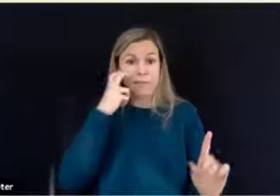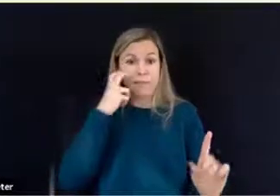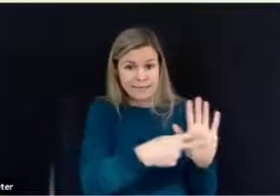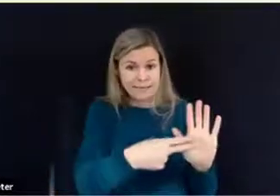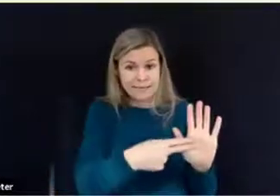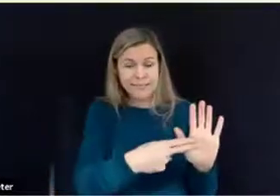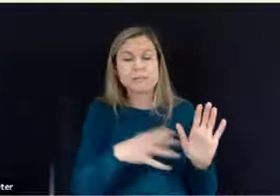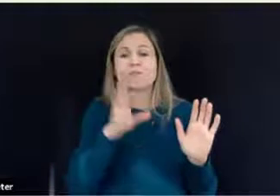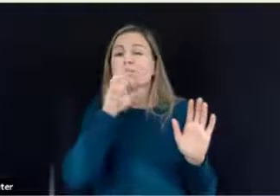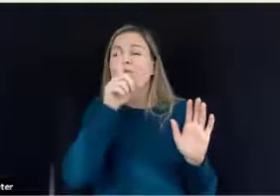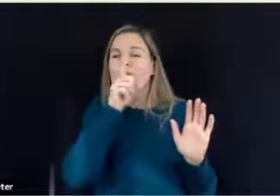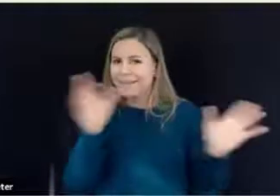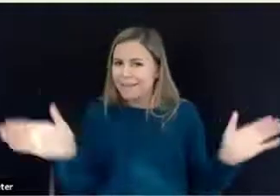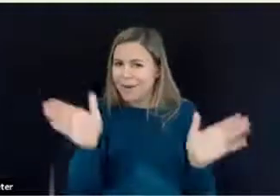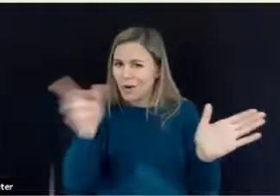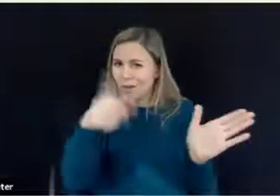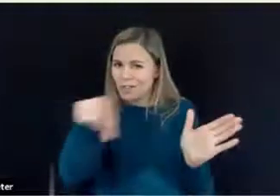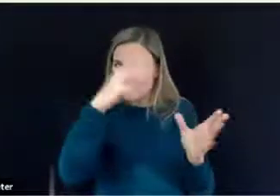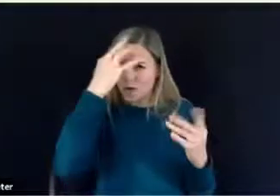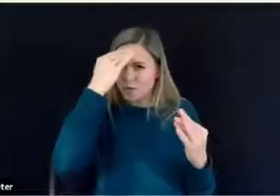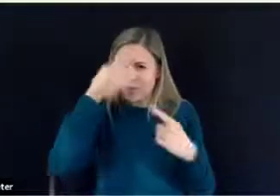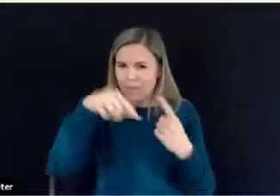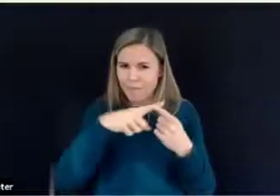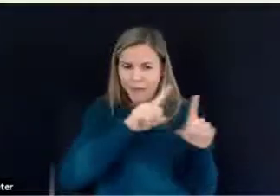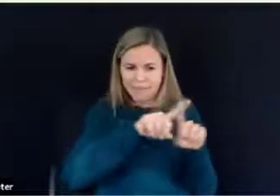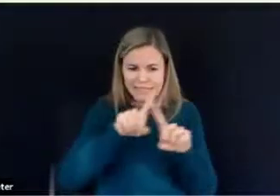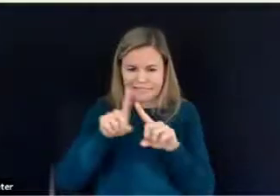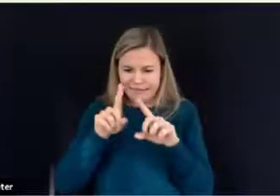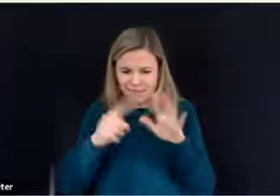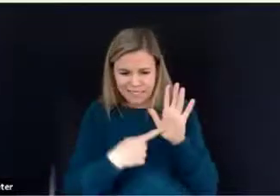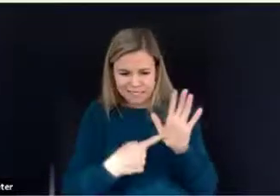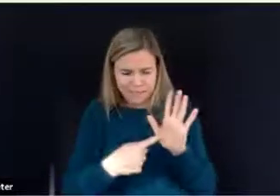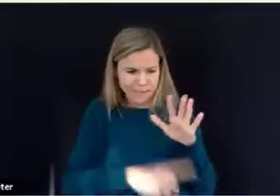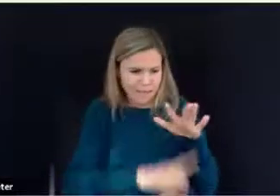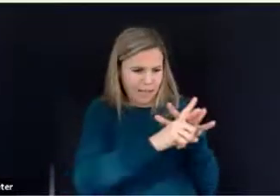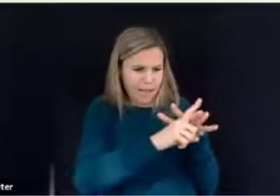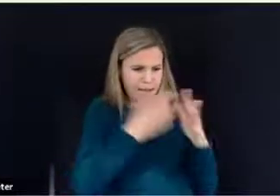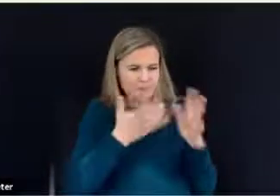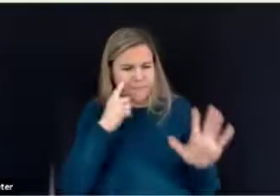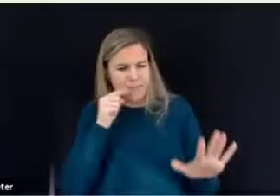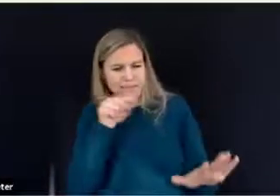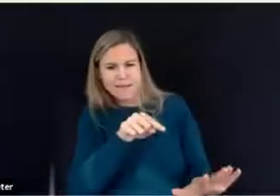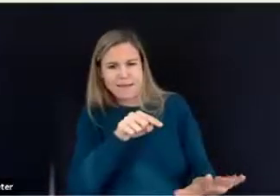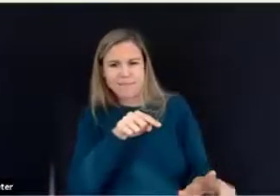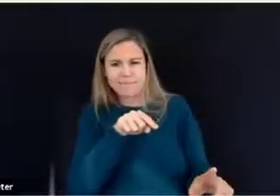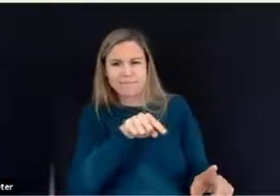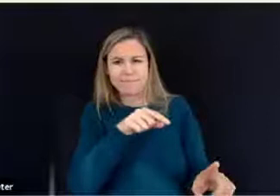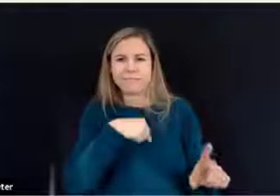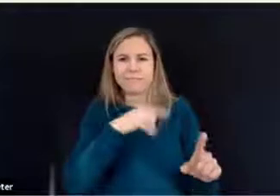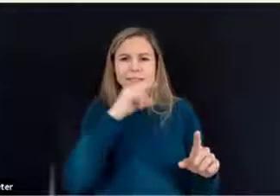these symptoms and think about patients and individuals that you see that may be undiagnosed,